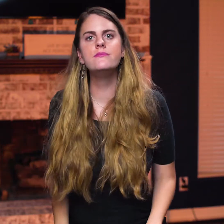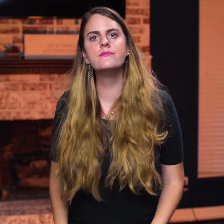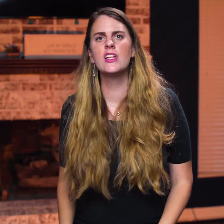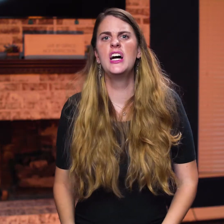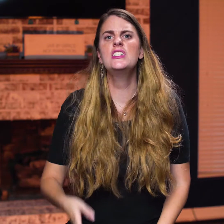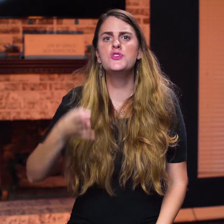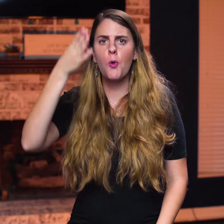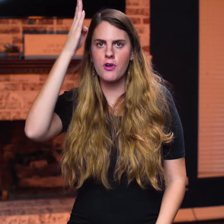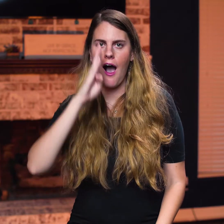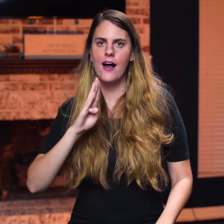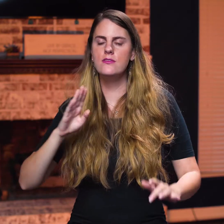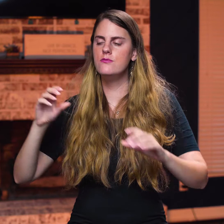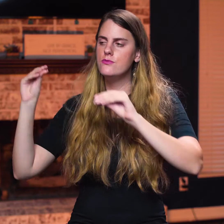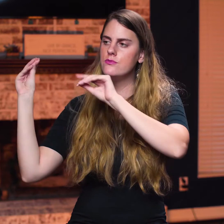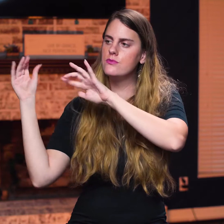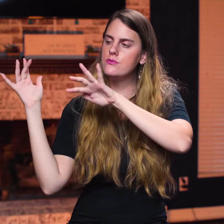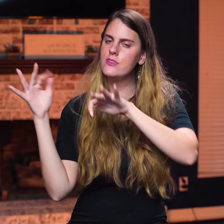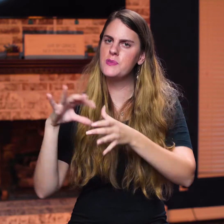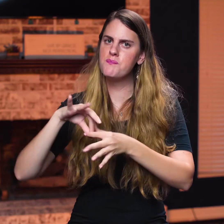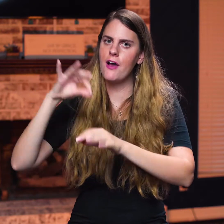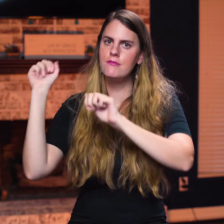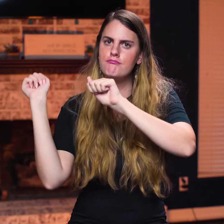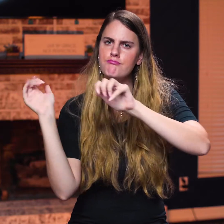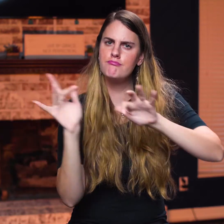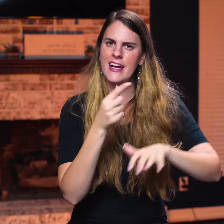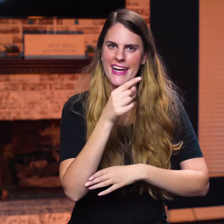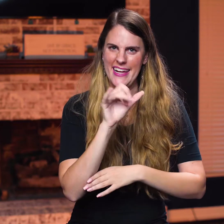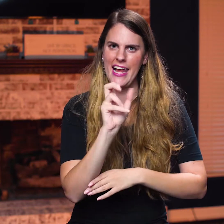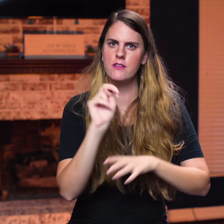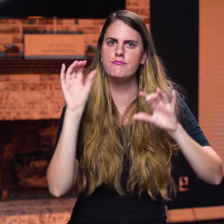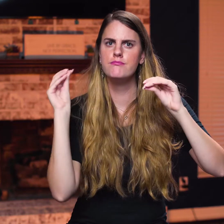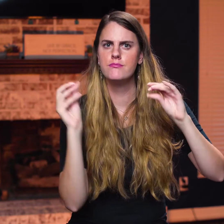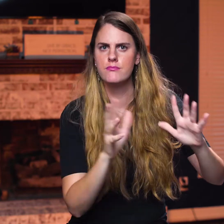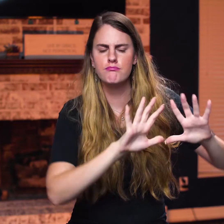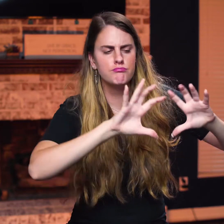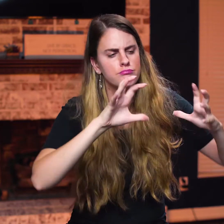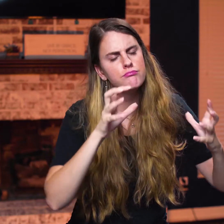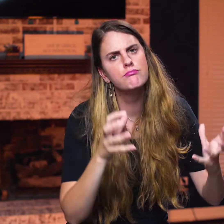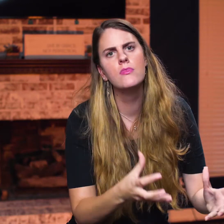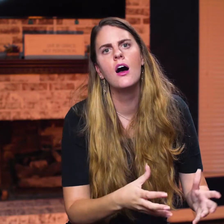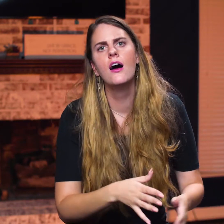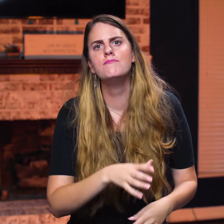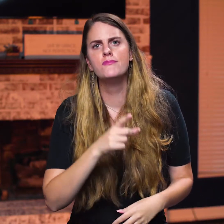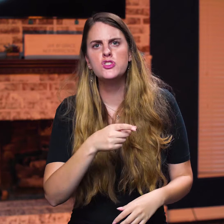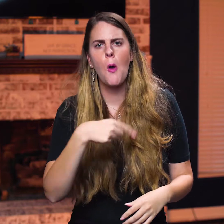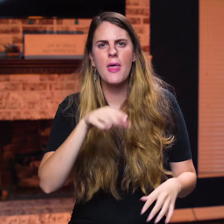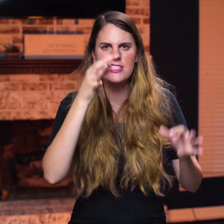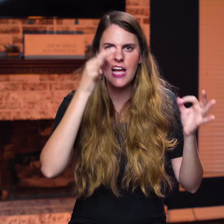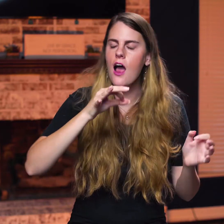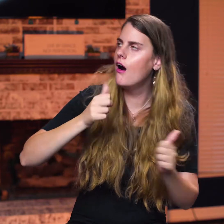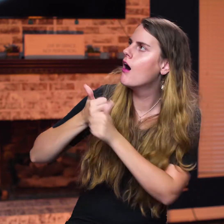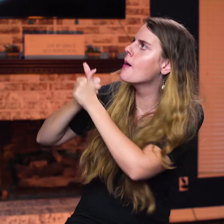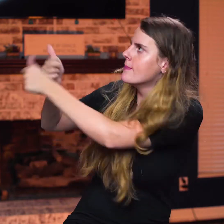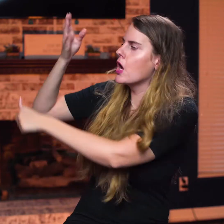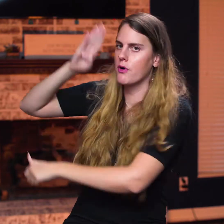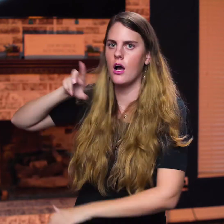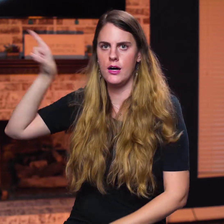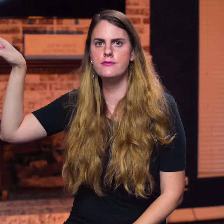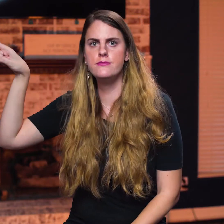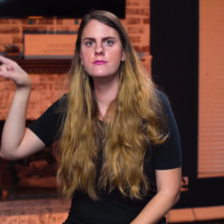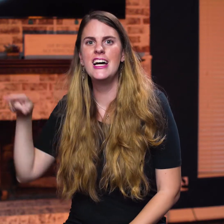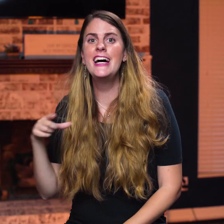God’s Spirit clothes Gideon, and his clan decides to follow him.